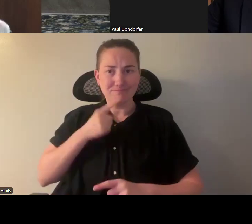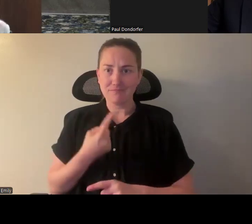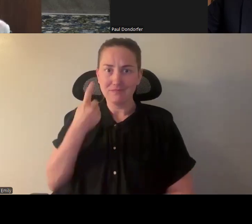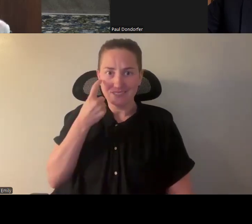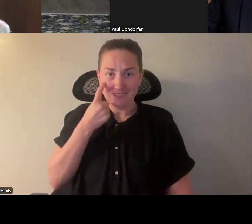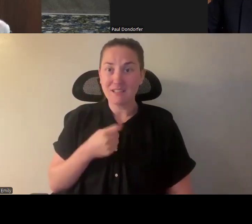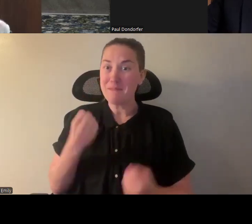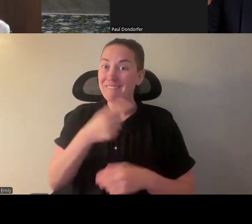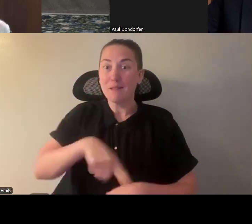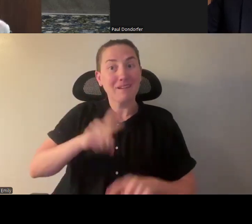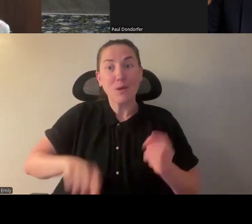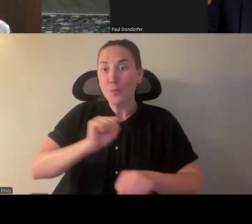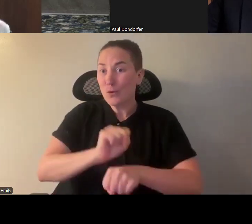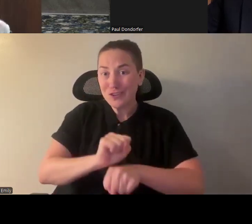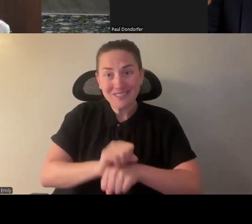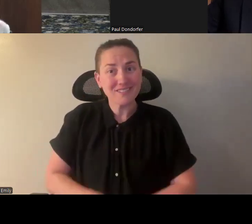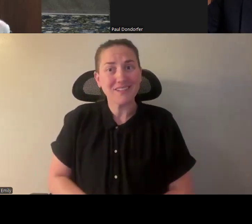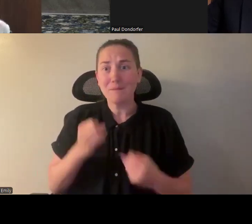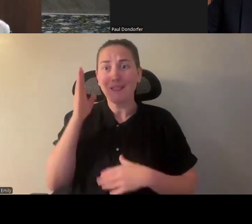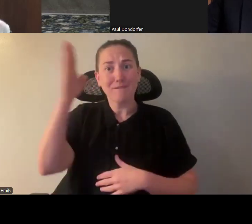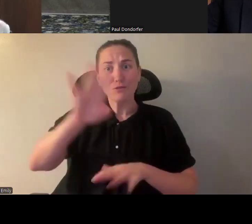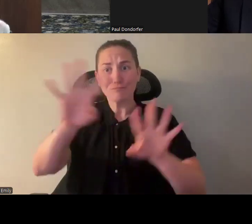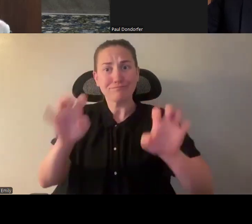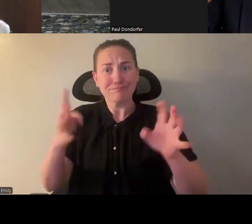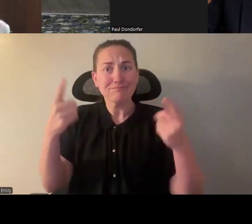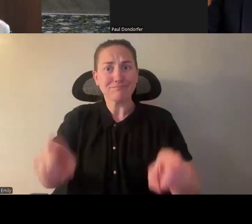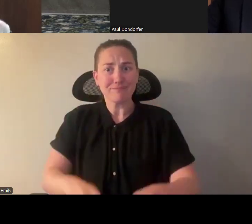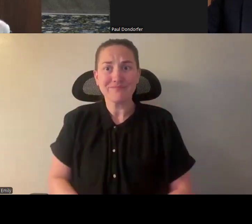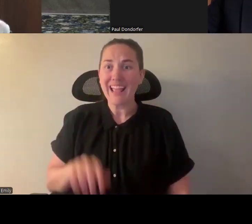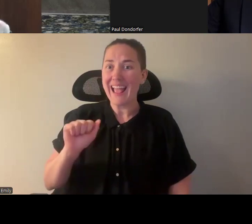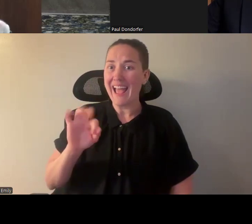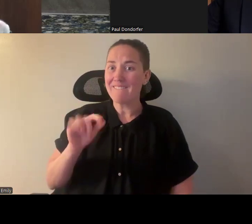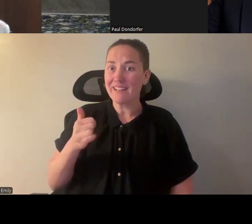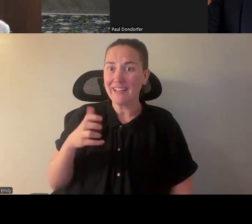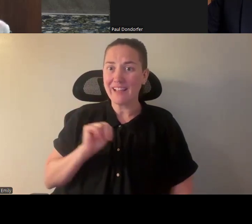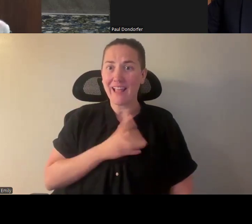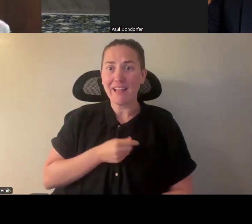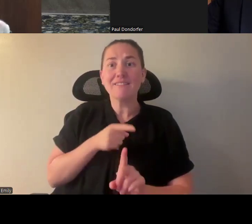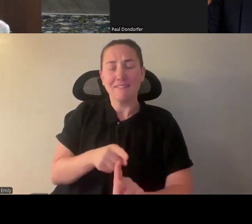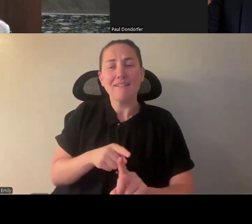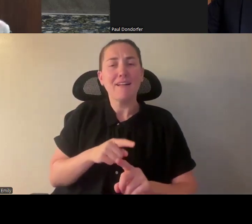work Many of their futures are uncertain Afghan clients whose family members assisted our troops